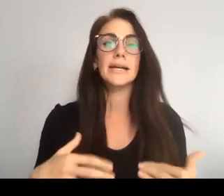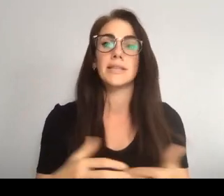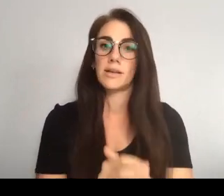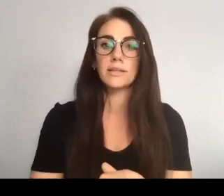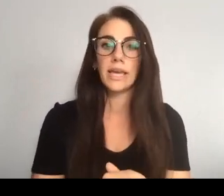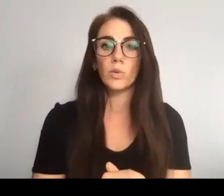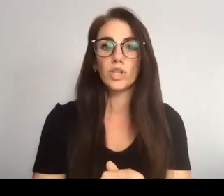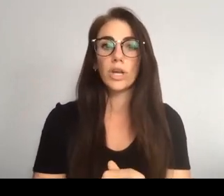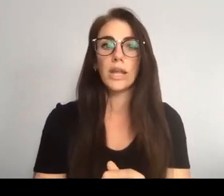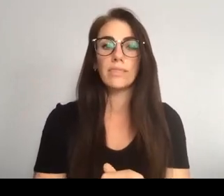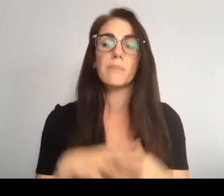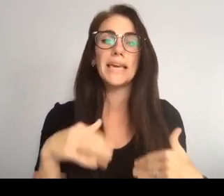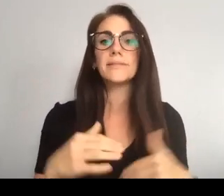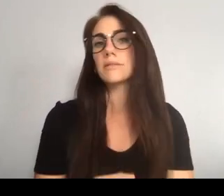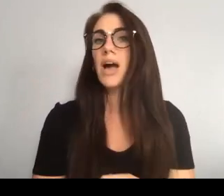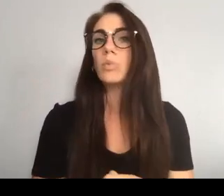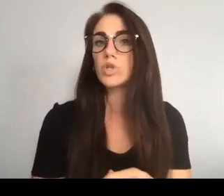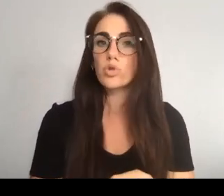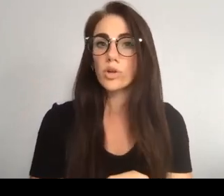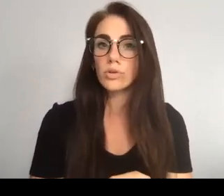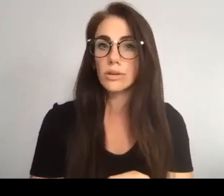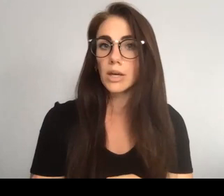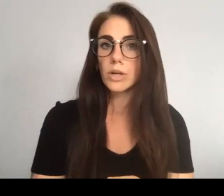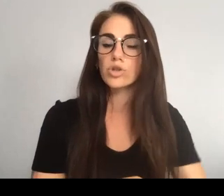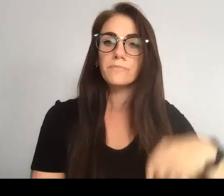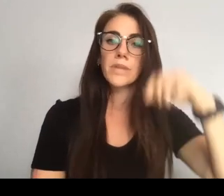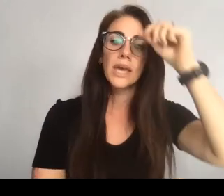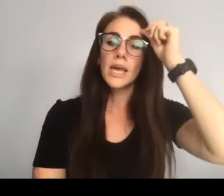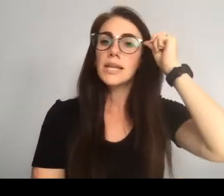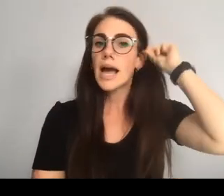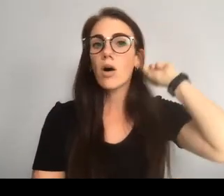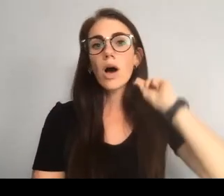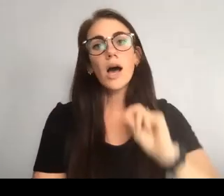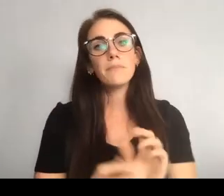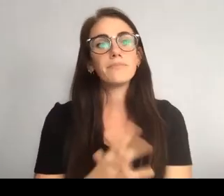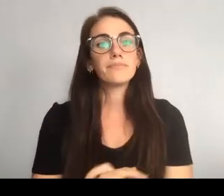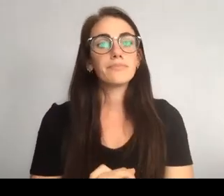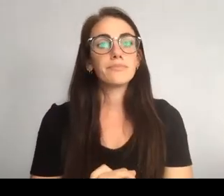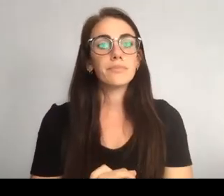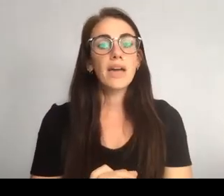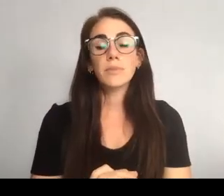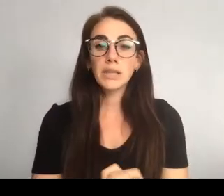ASL as a language and the basics of how we structure the language. Now, everybody loves